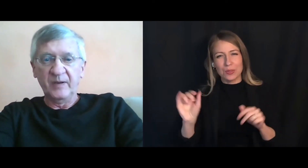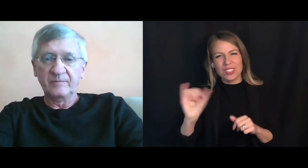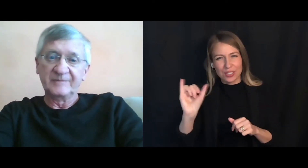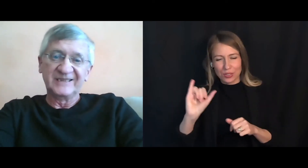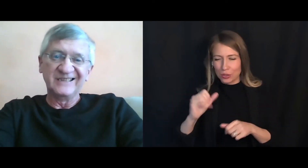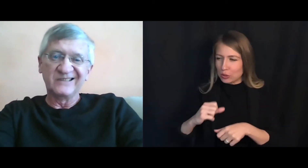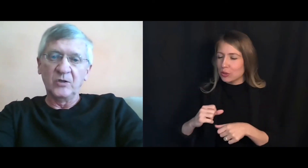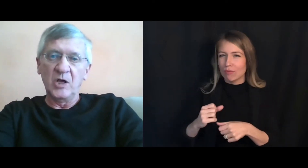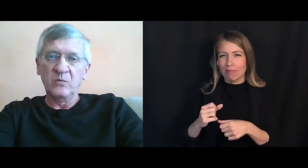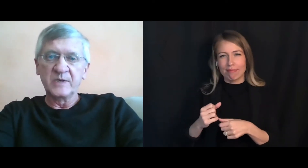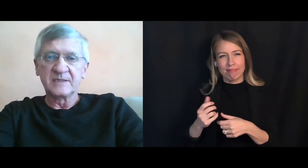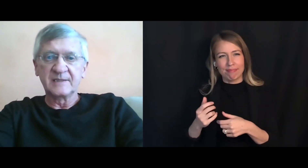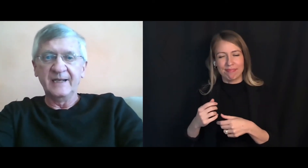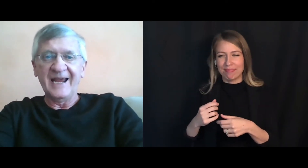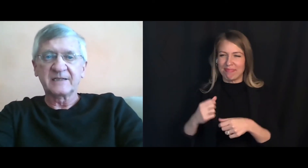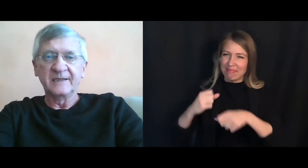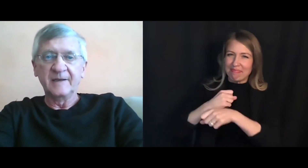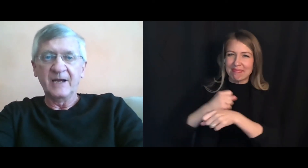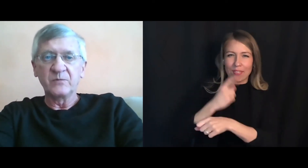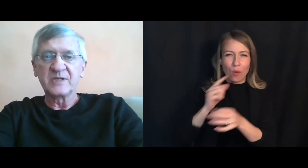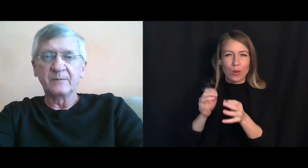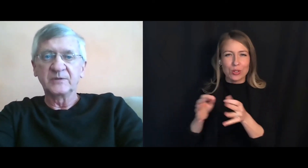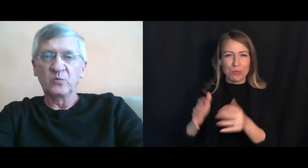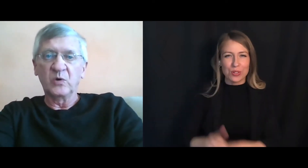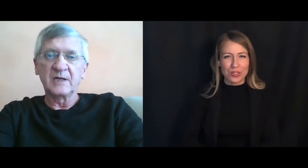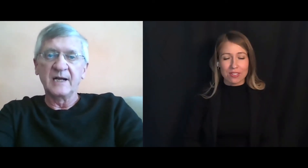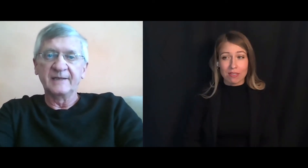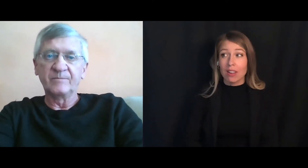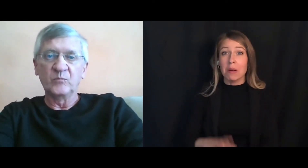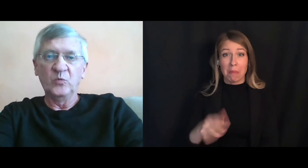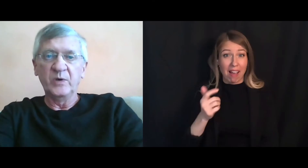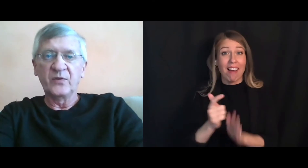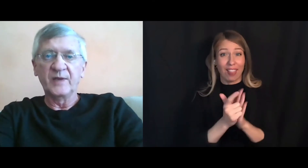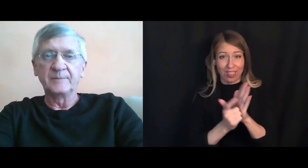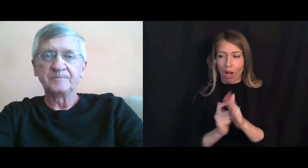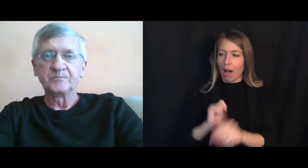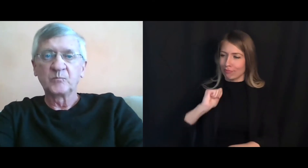but since the law was enacted I was able to work on it with that.